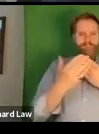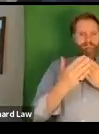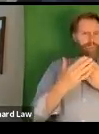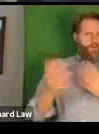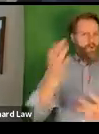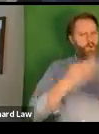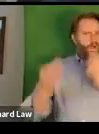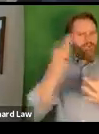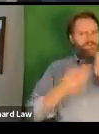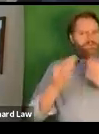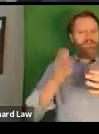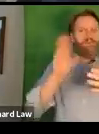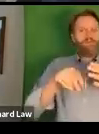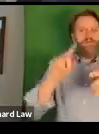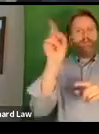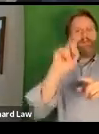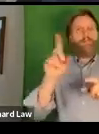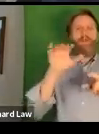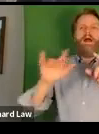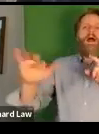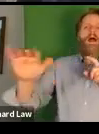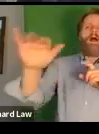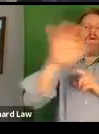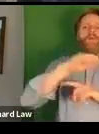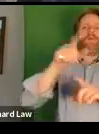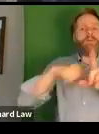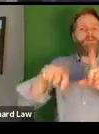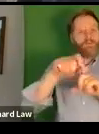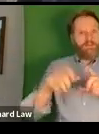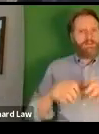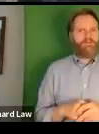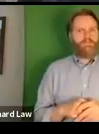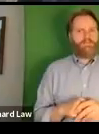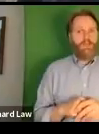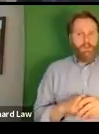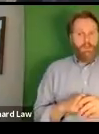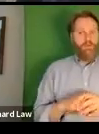groups as I say we will seek to answer as many as we can in the time we've got